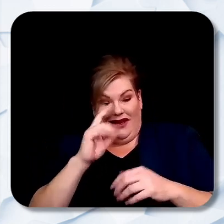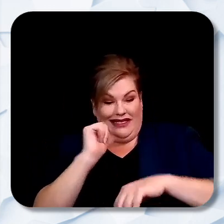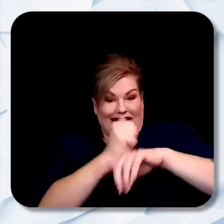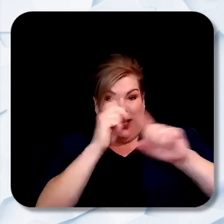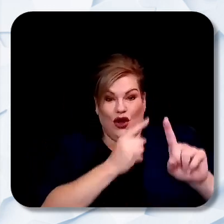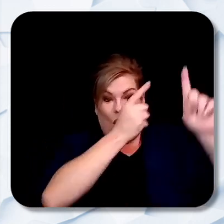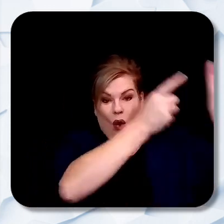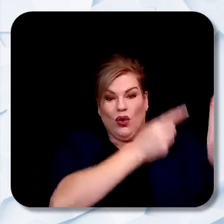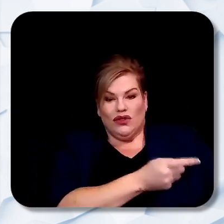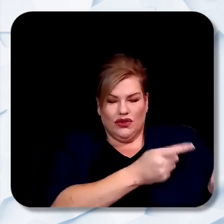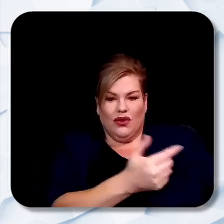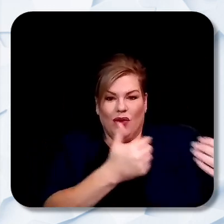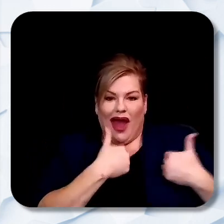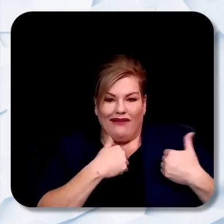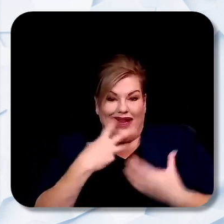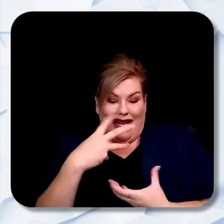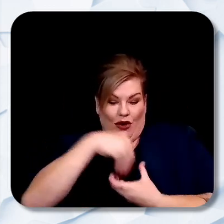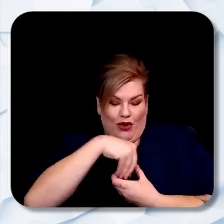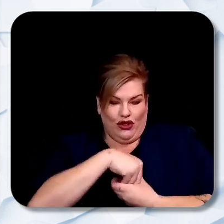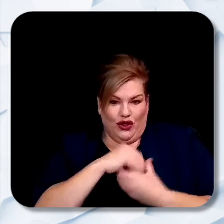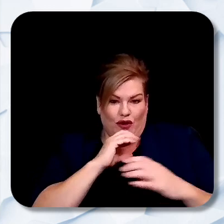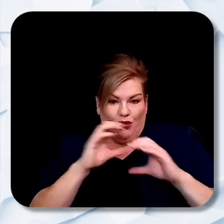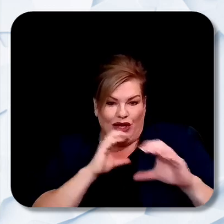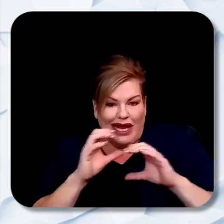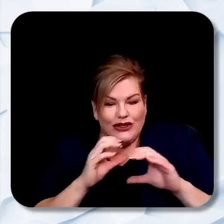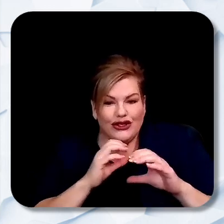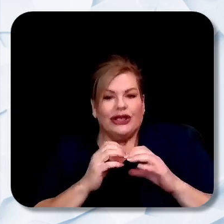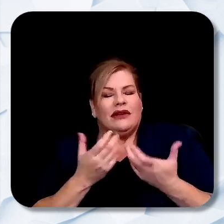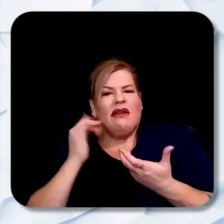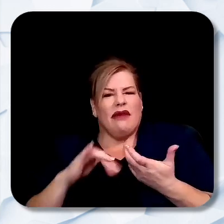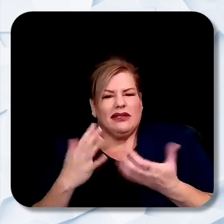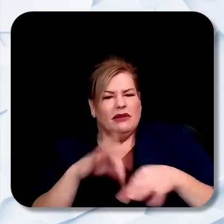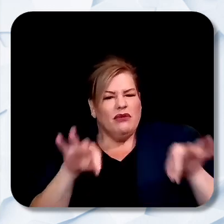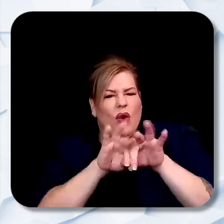fit there. The interpersonal communication is a great piece that reinforces the socially